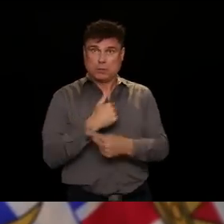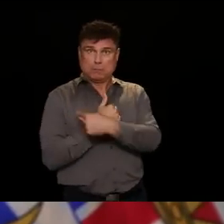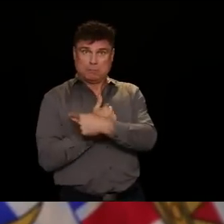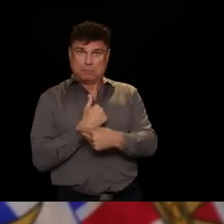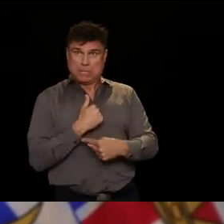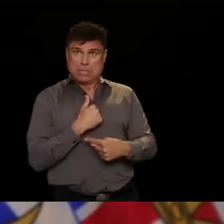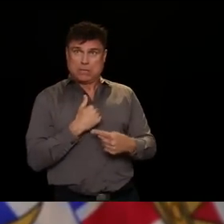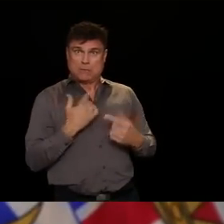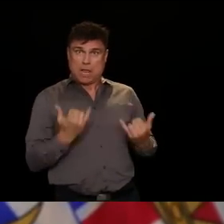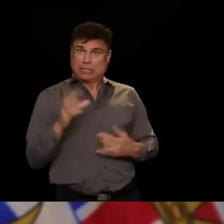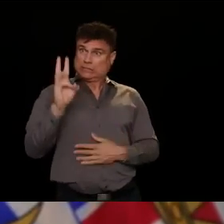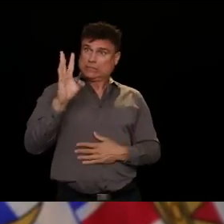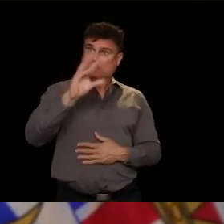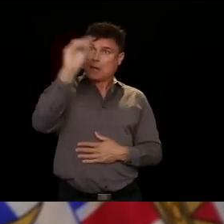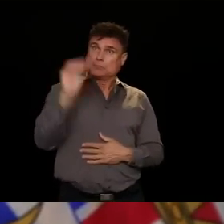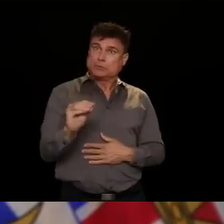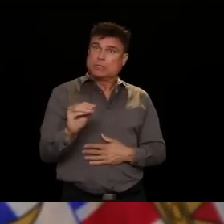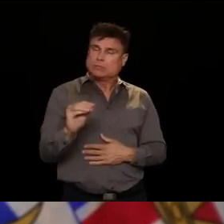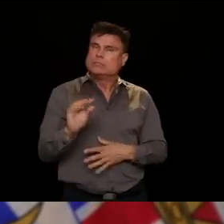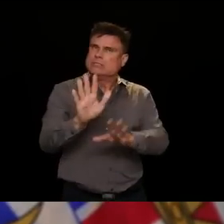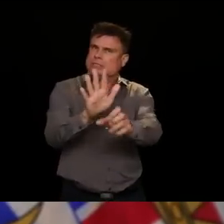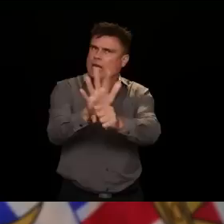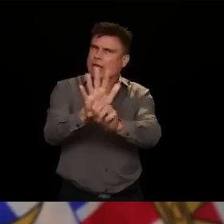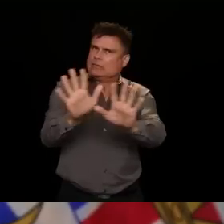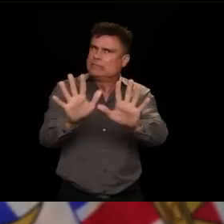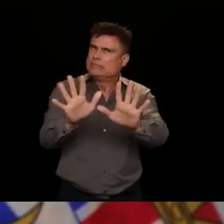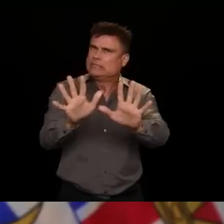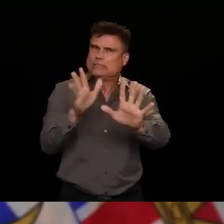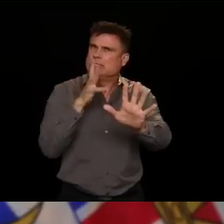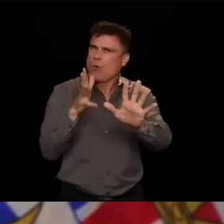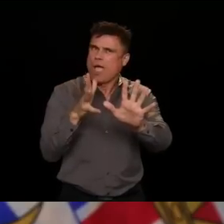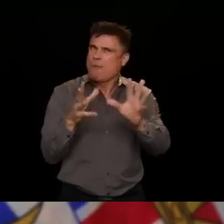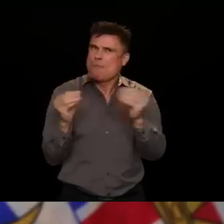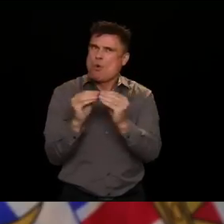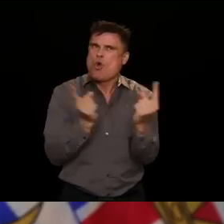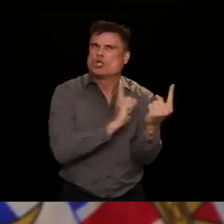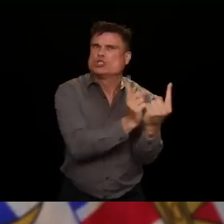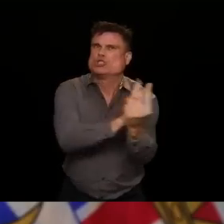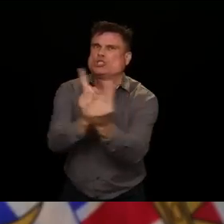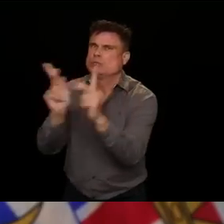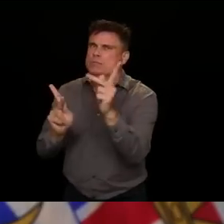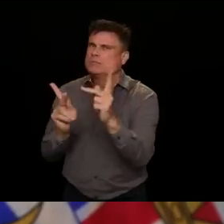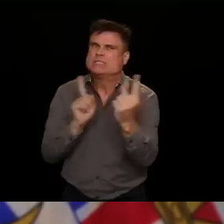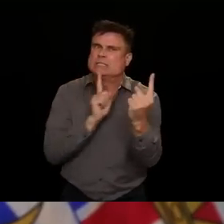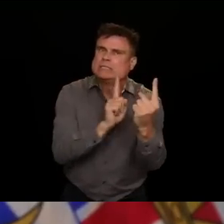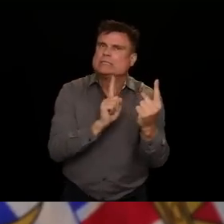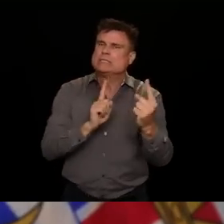What it is telling us is we have increased the number of places we are